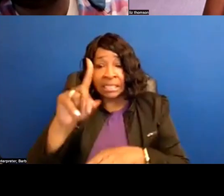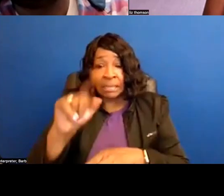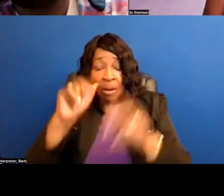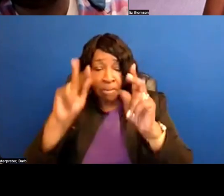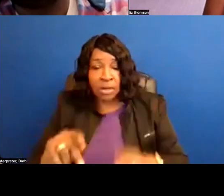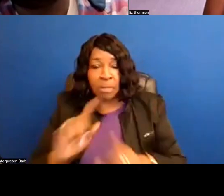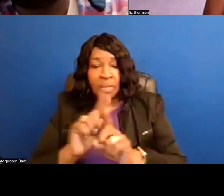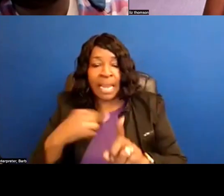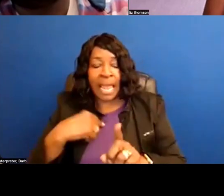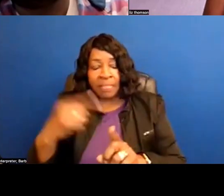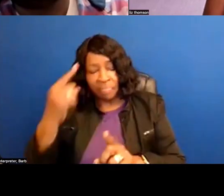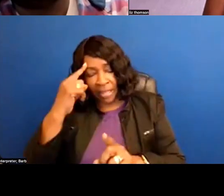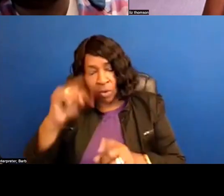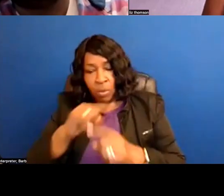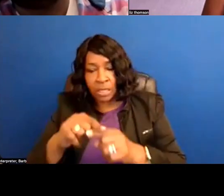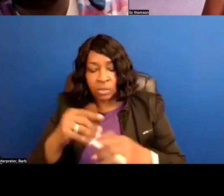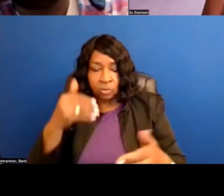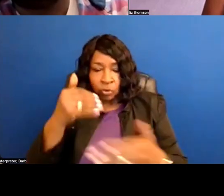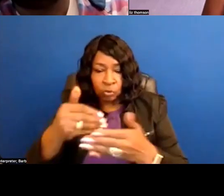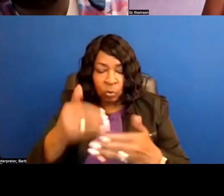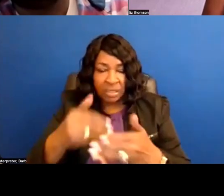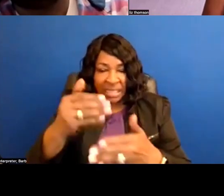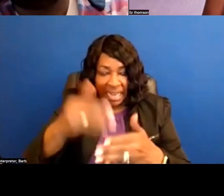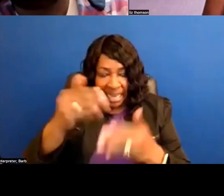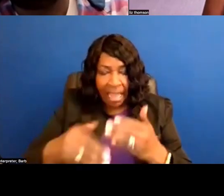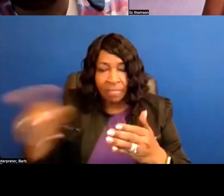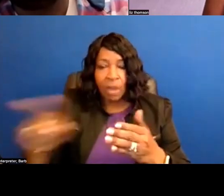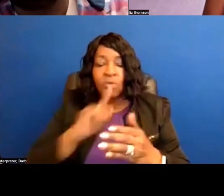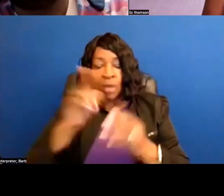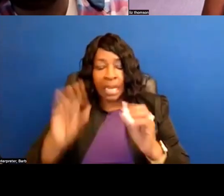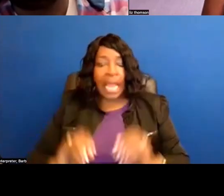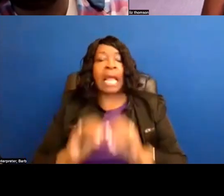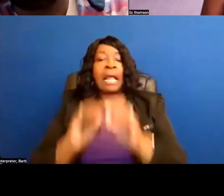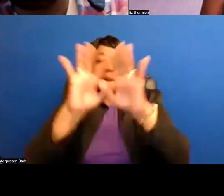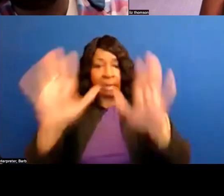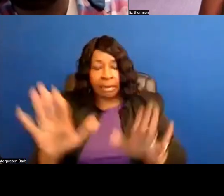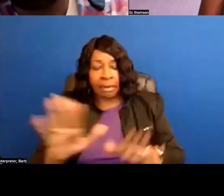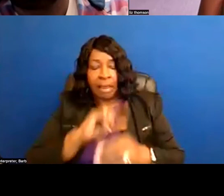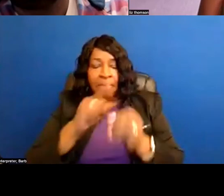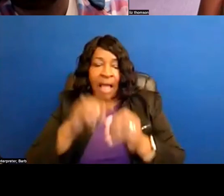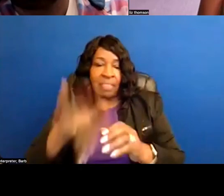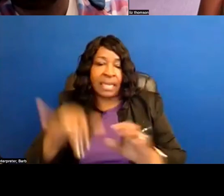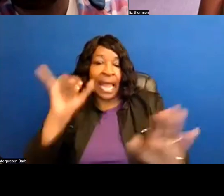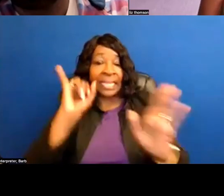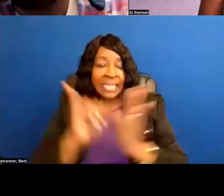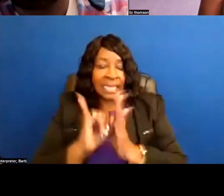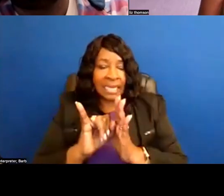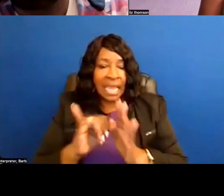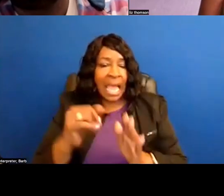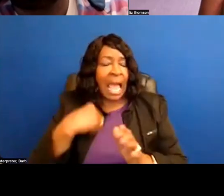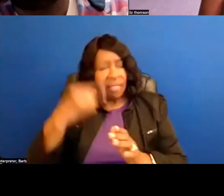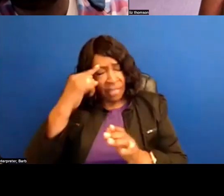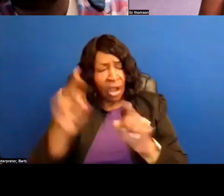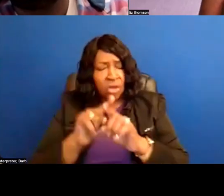they were really clear about that identity. So I think it also depends on the culture and the space